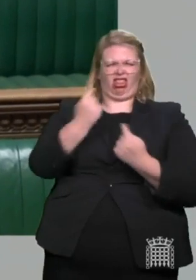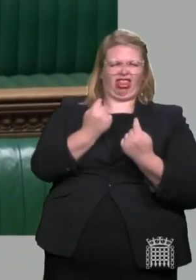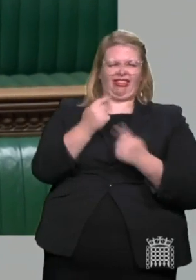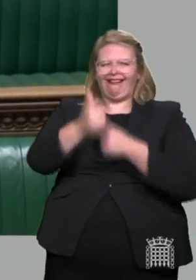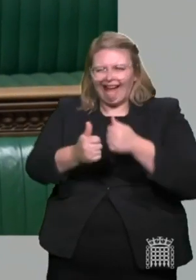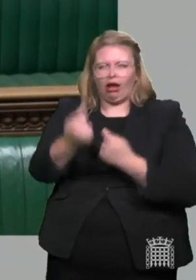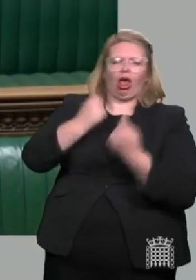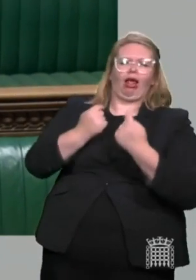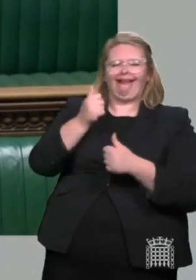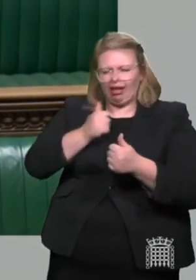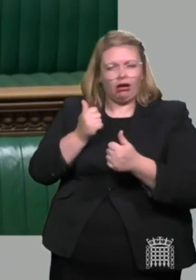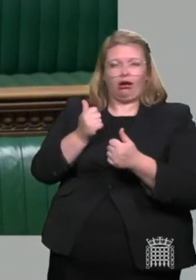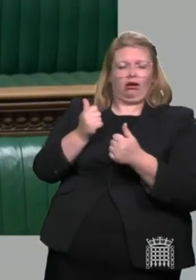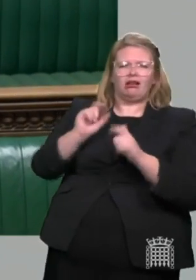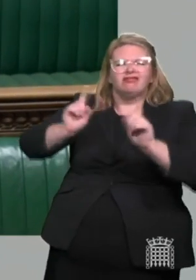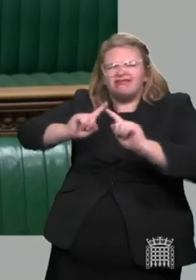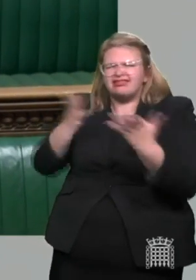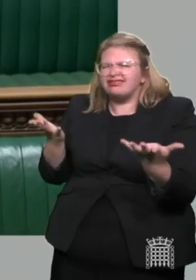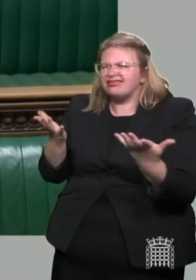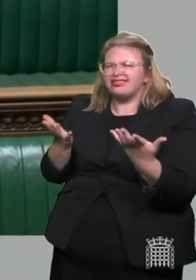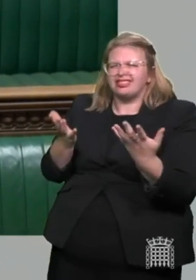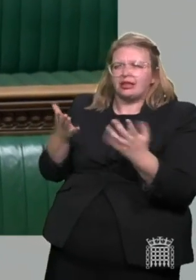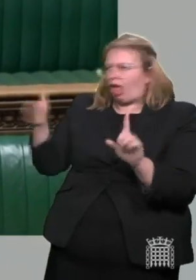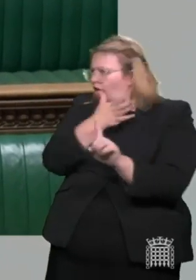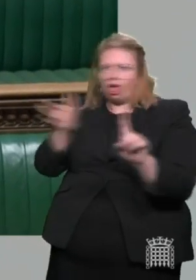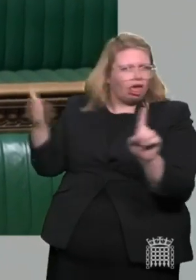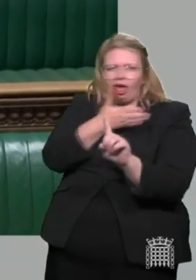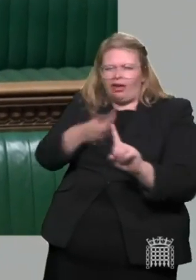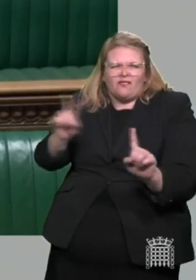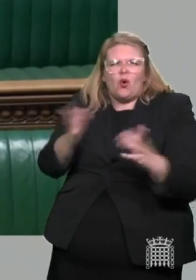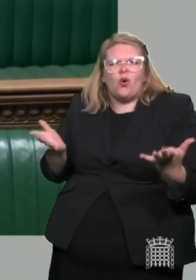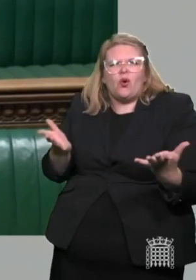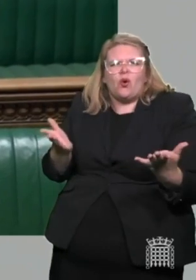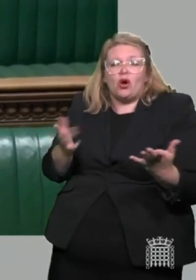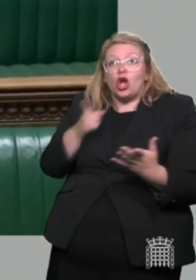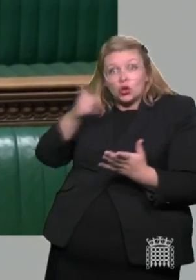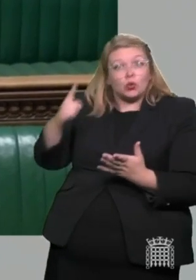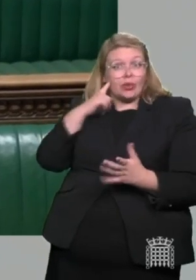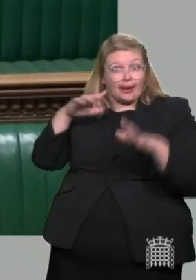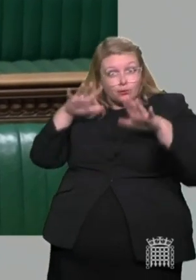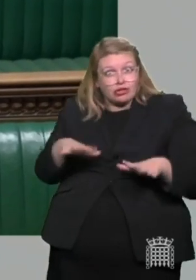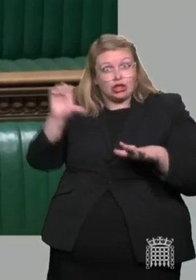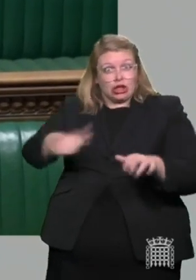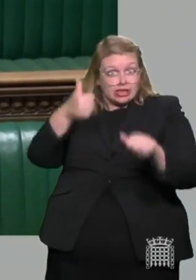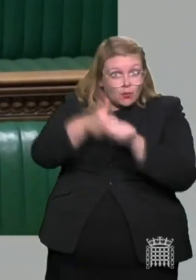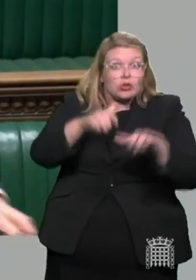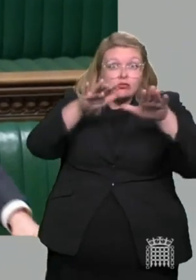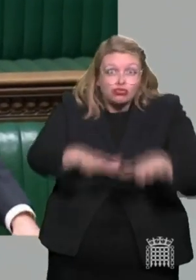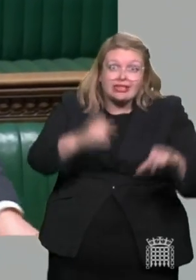bash me again. Which is it? Do they believe the Government should be supporting British manufacturing in delivering ventilators—yes or no? That is the question for Labour.